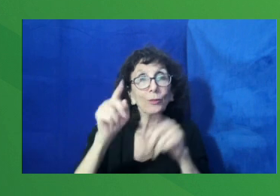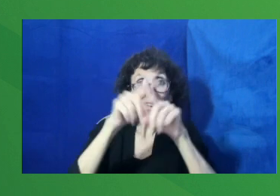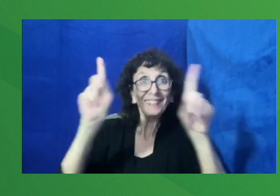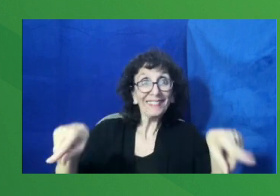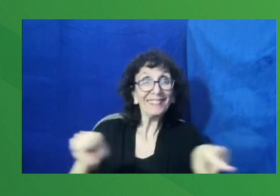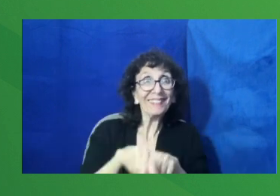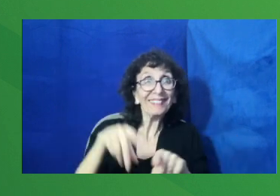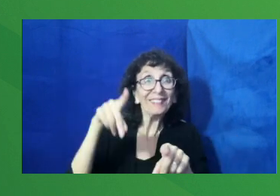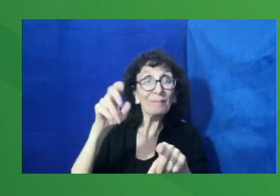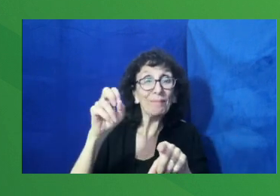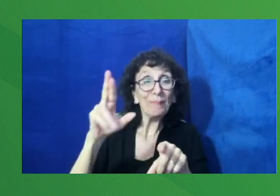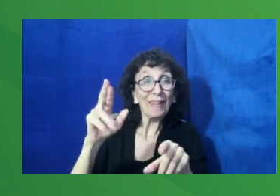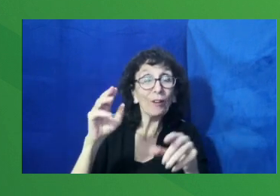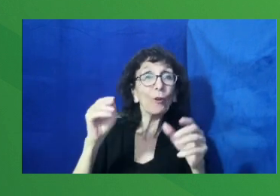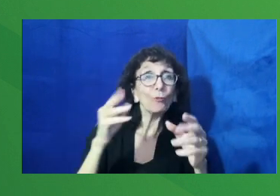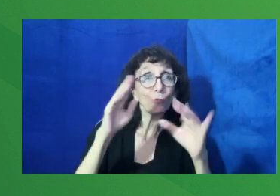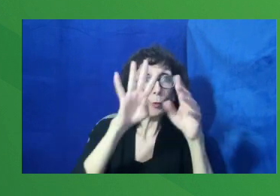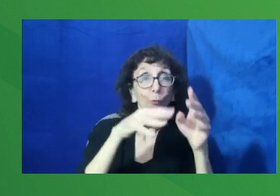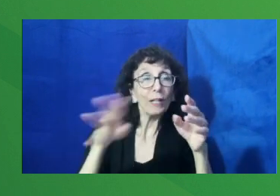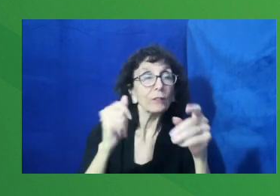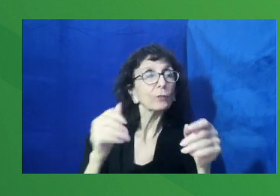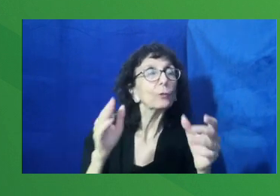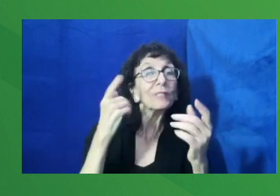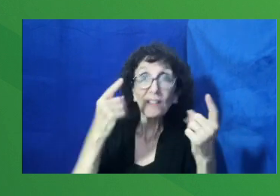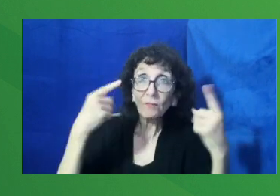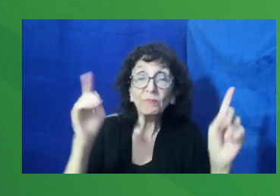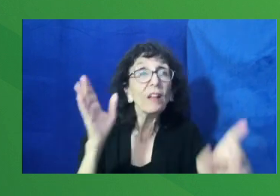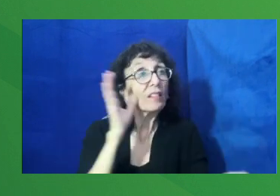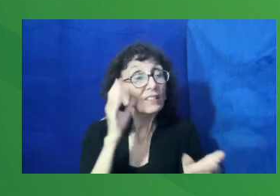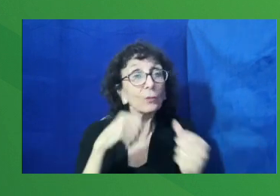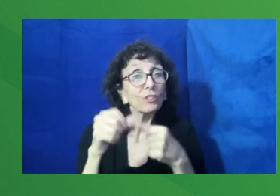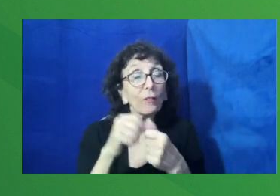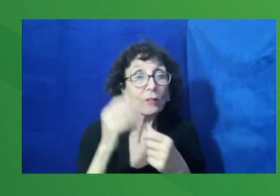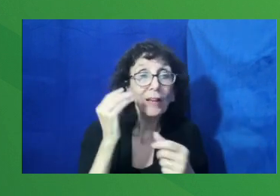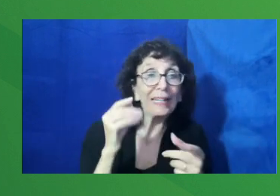they were at listening to speaking partners. As a note, it's not in the slides but I did pair